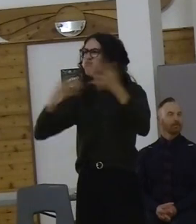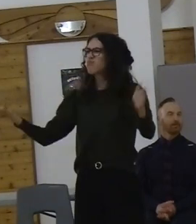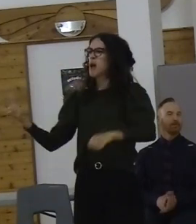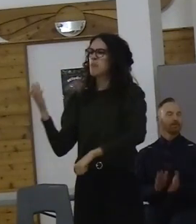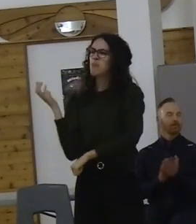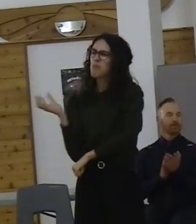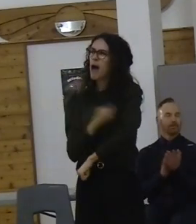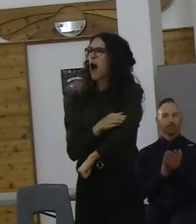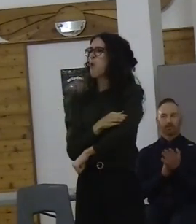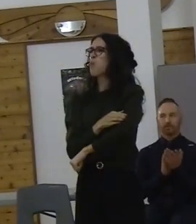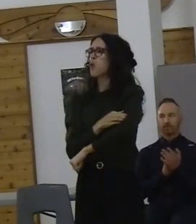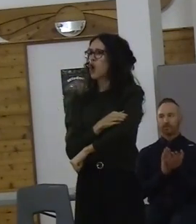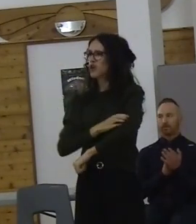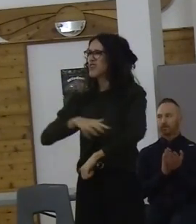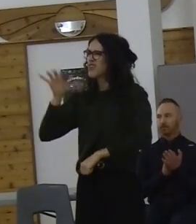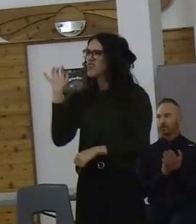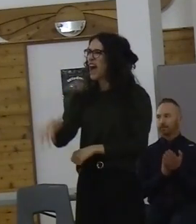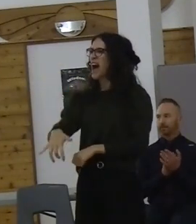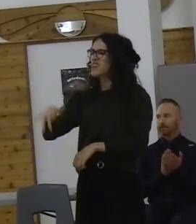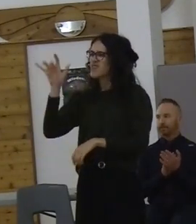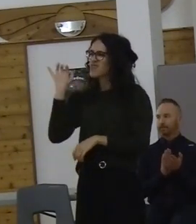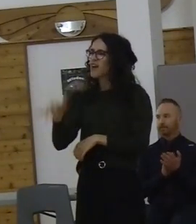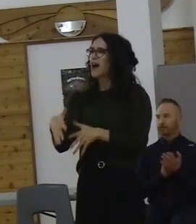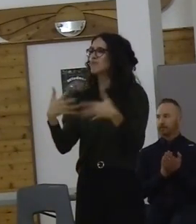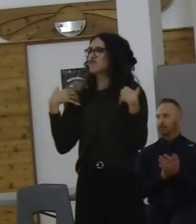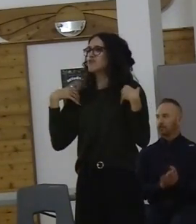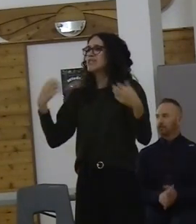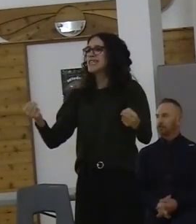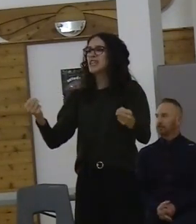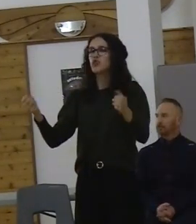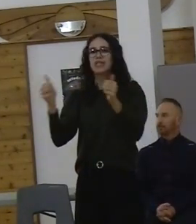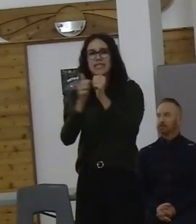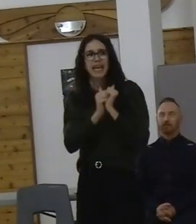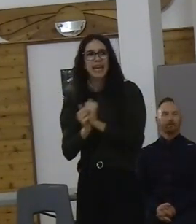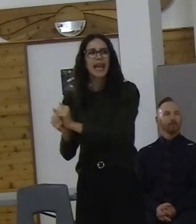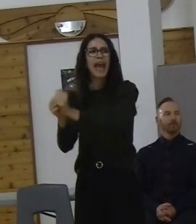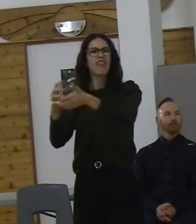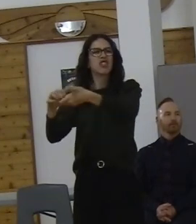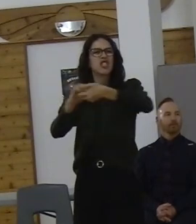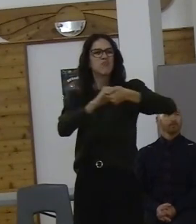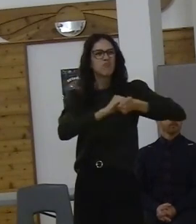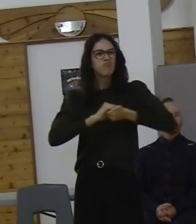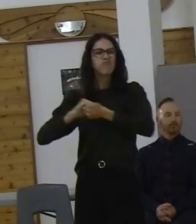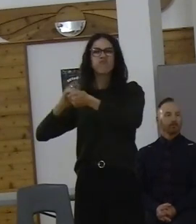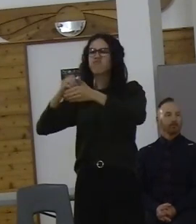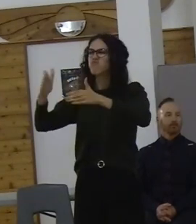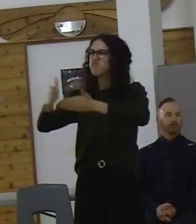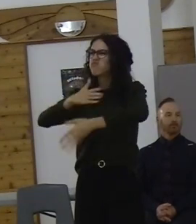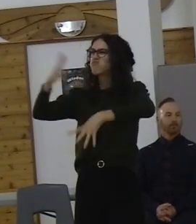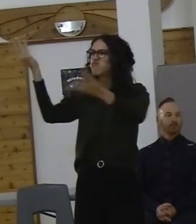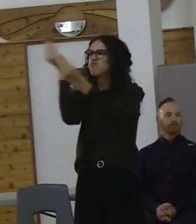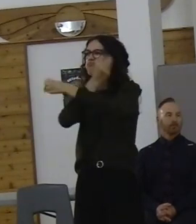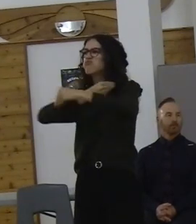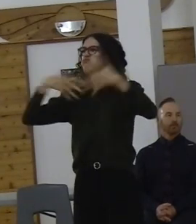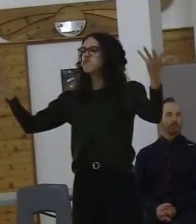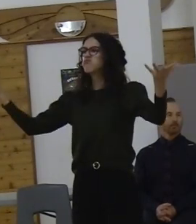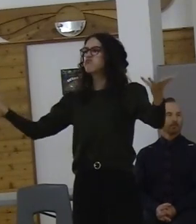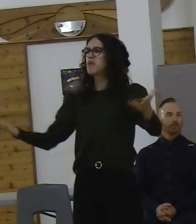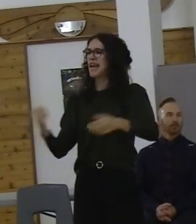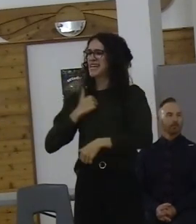that's medicine if we come together let everybody know what atrocities that Canada has committed